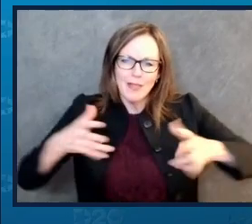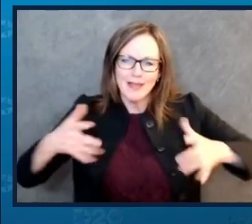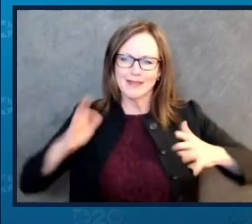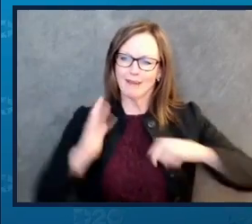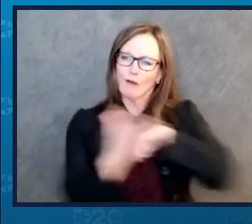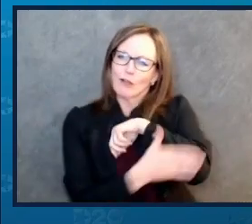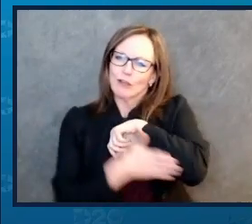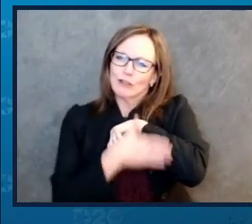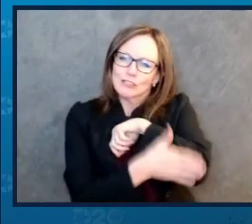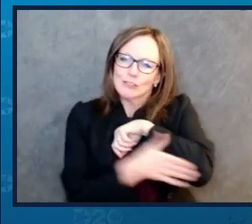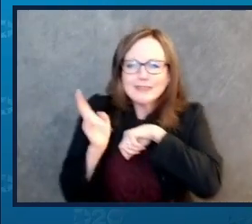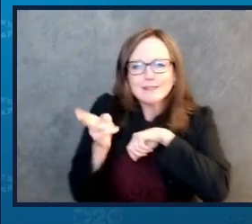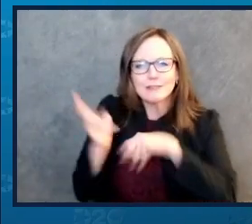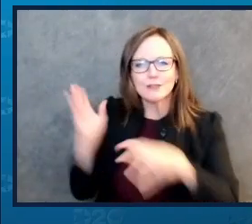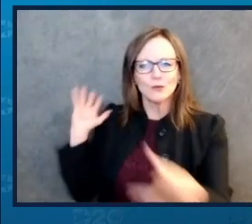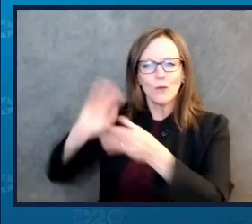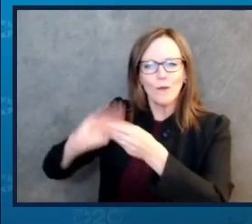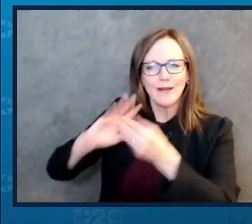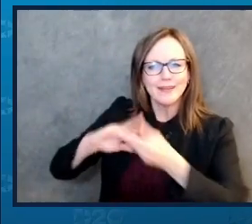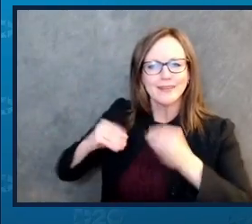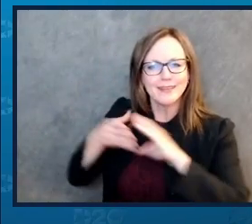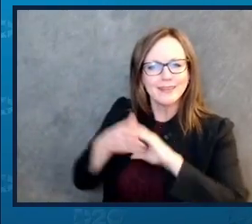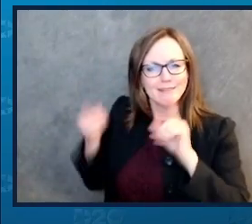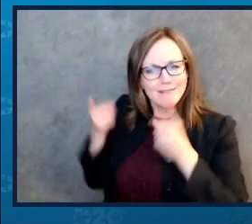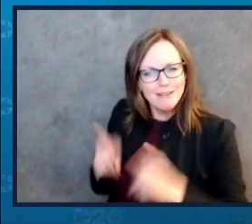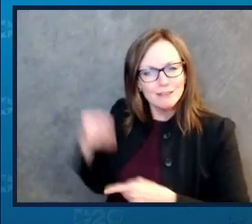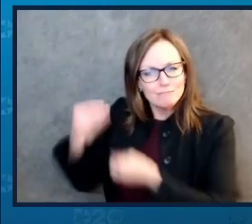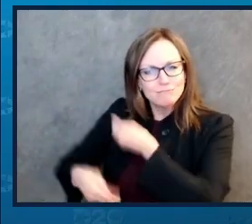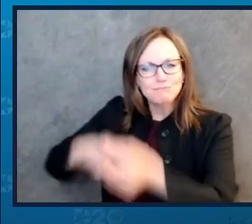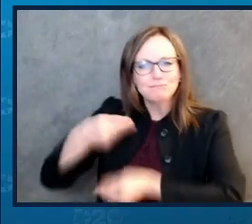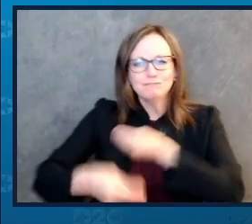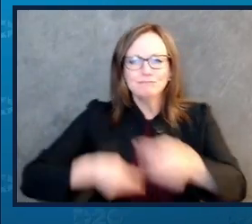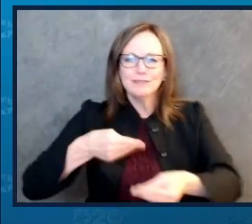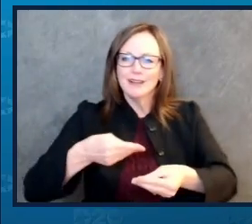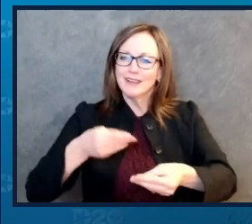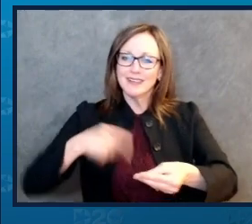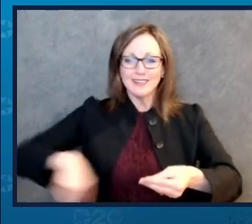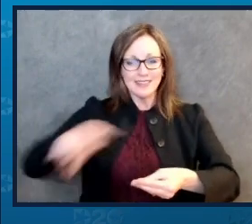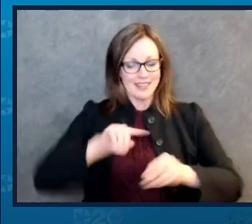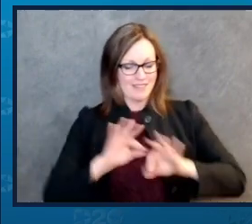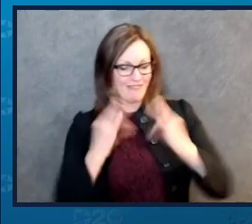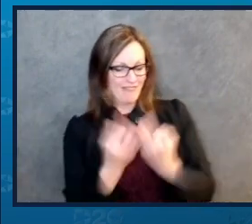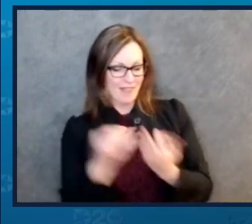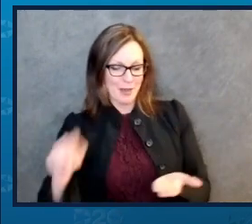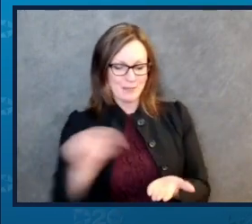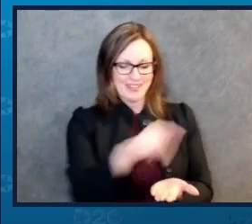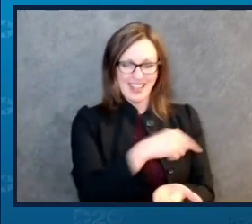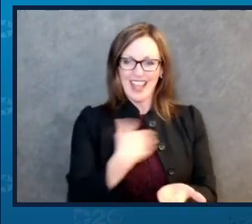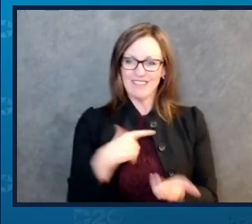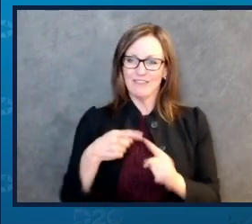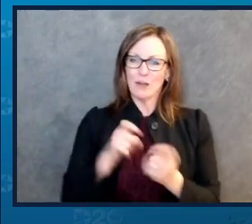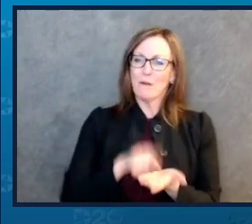NATIVE AMERICAN, ALL OF OUR